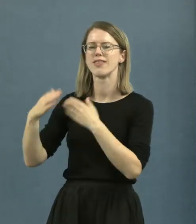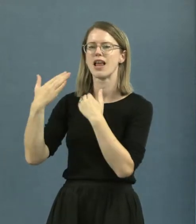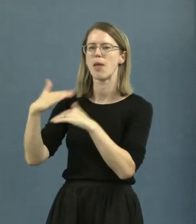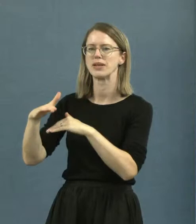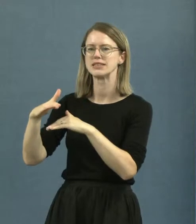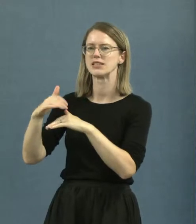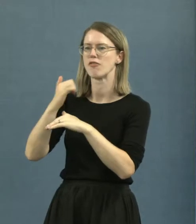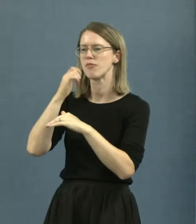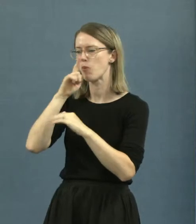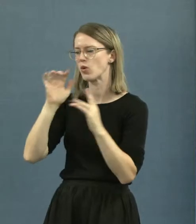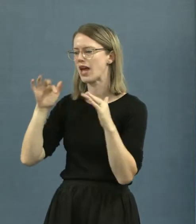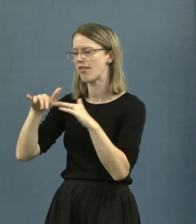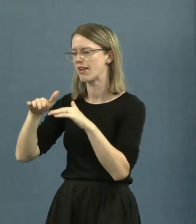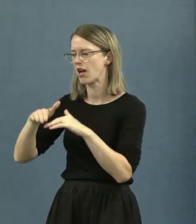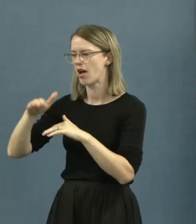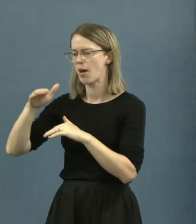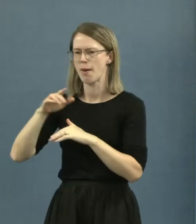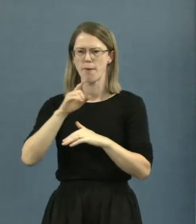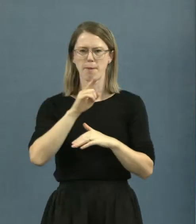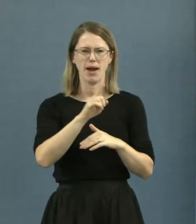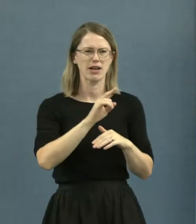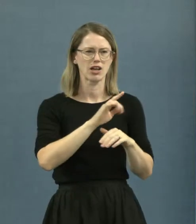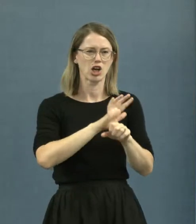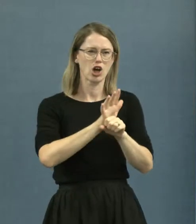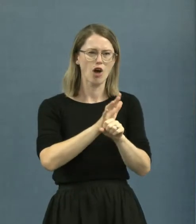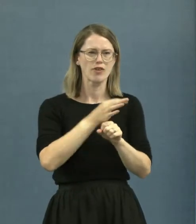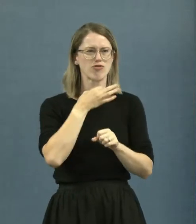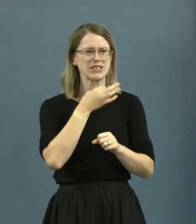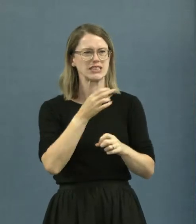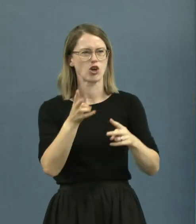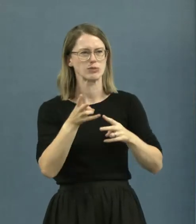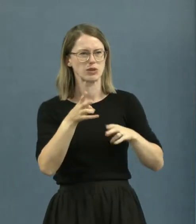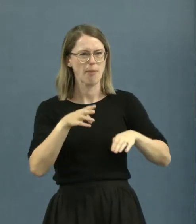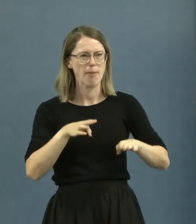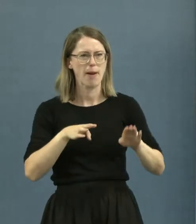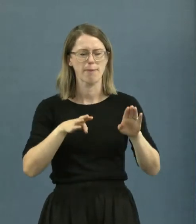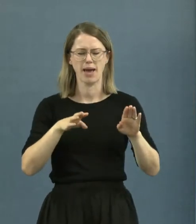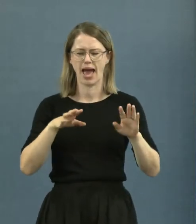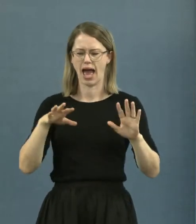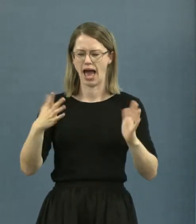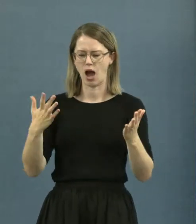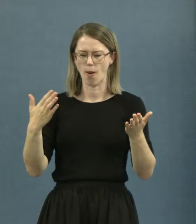increasing, but there's also